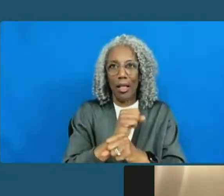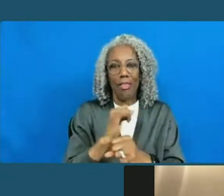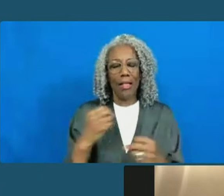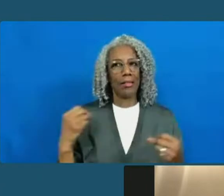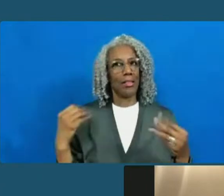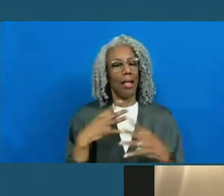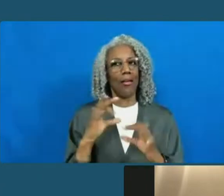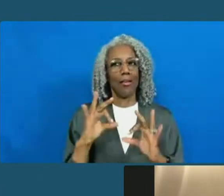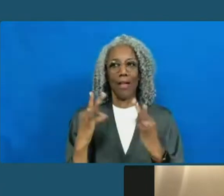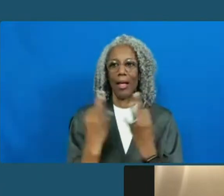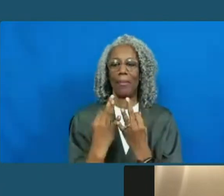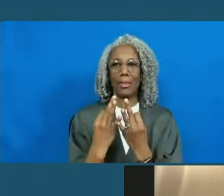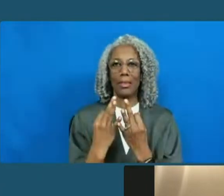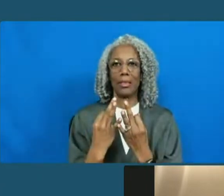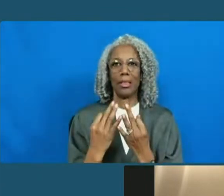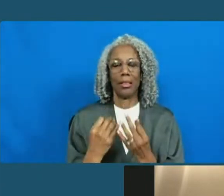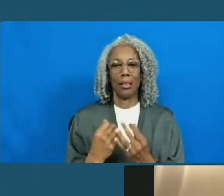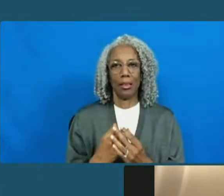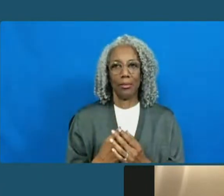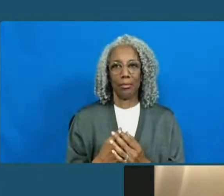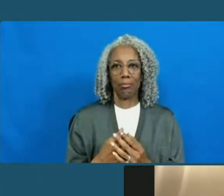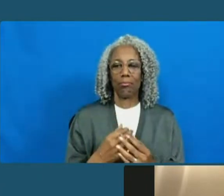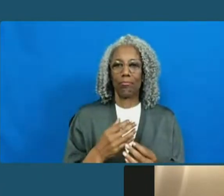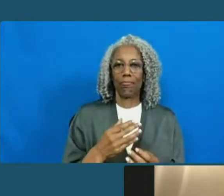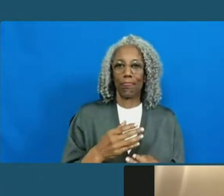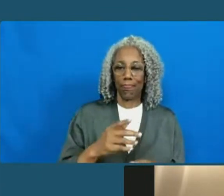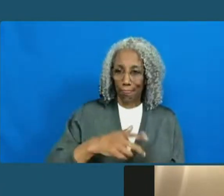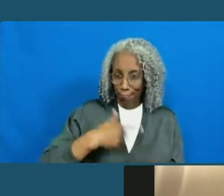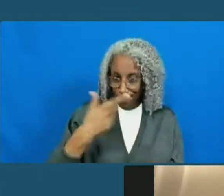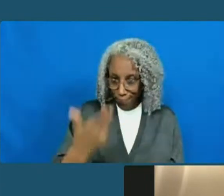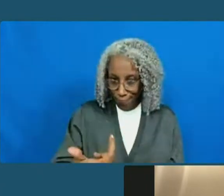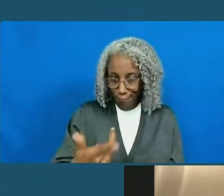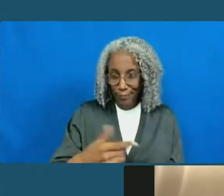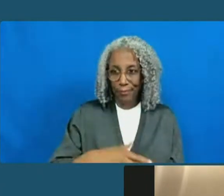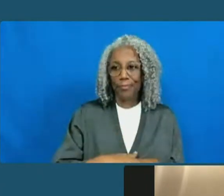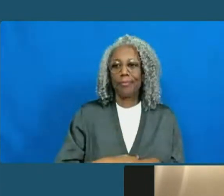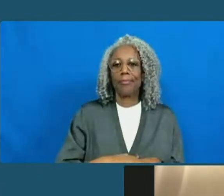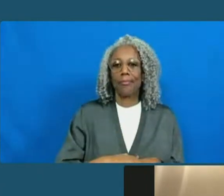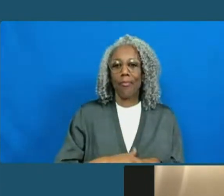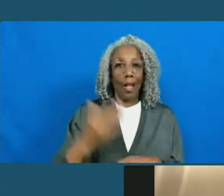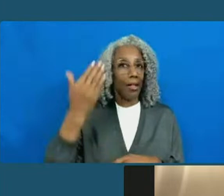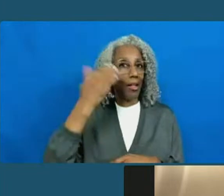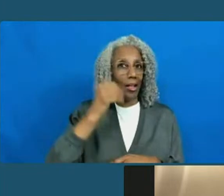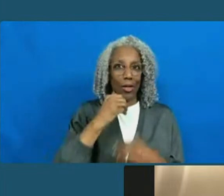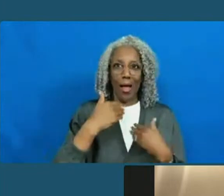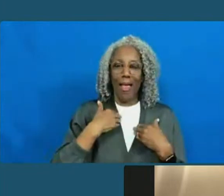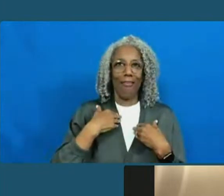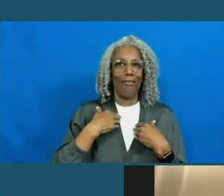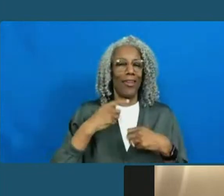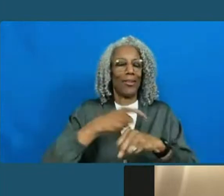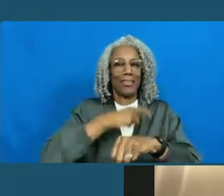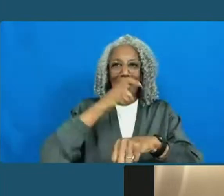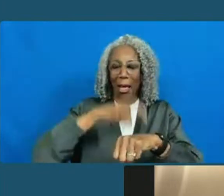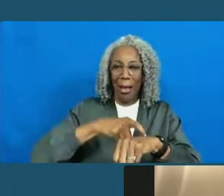violence and security that are scaring families to death. So